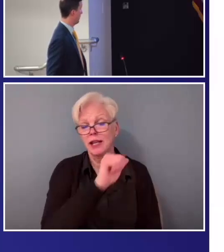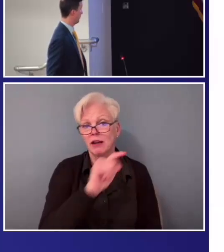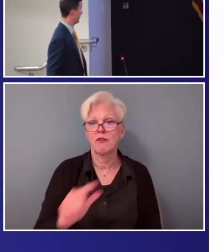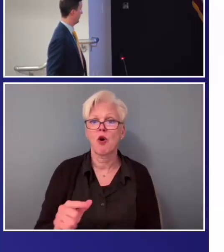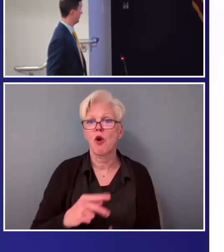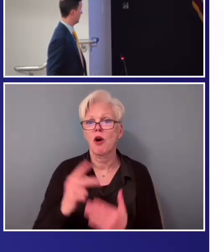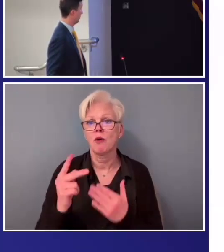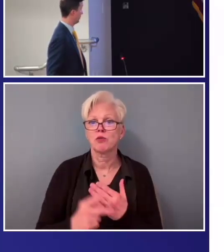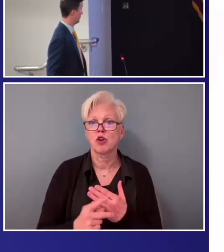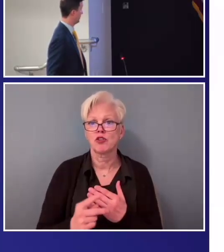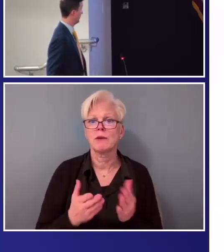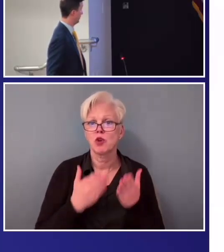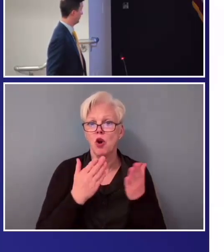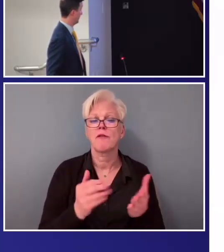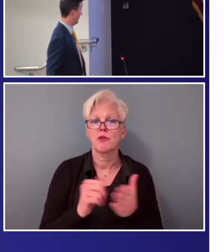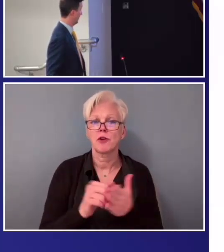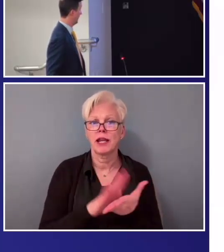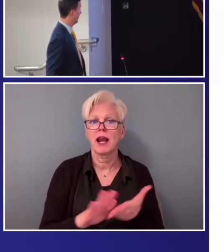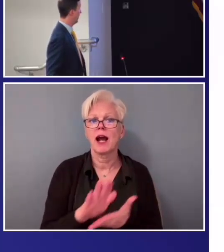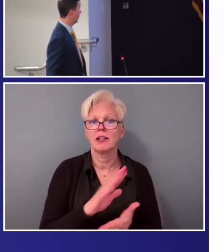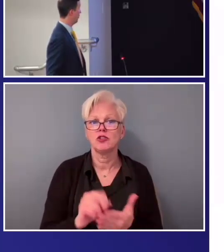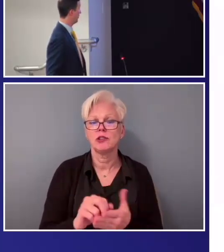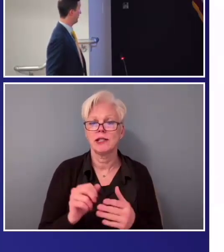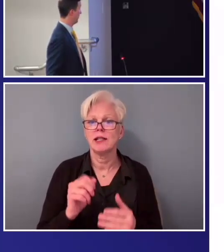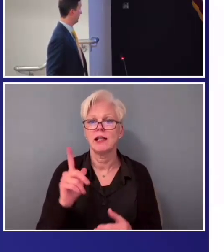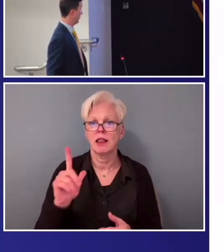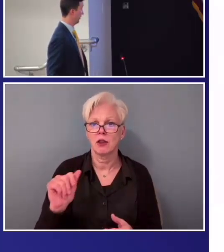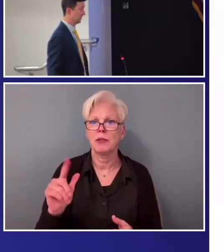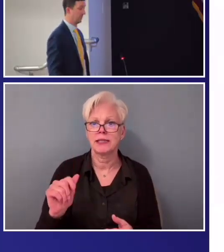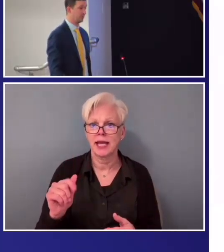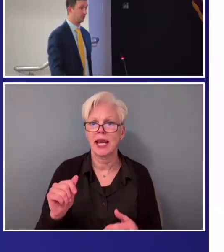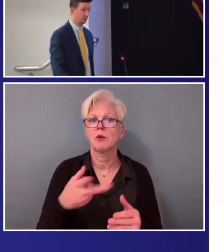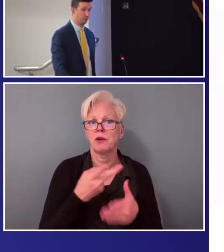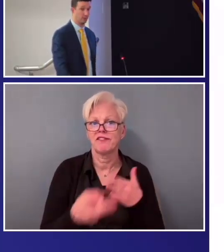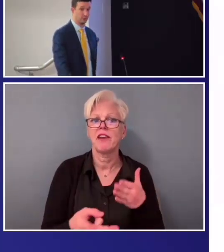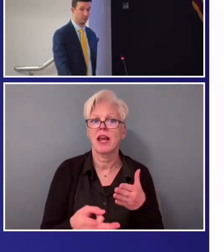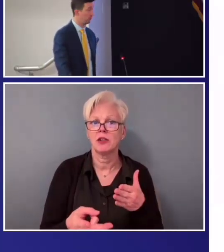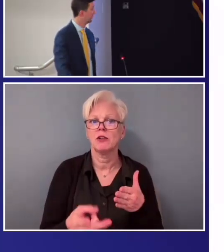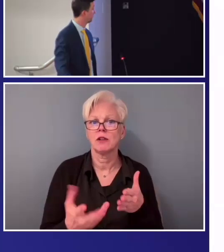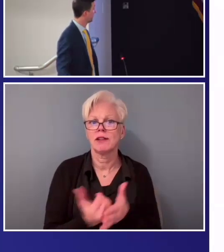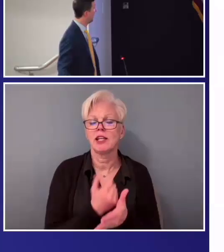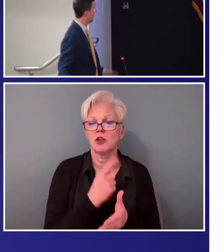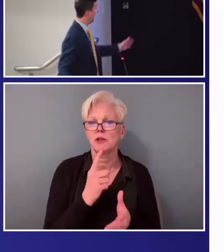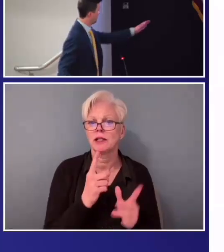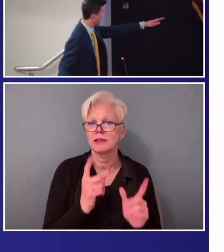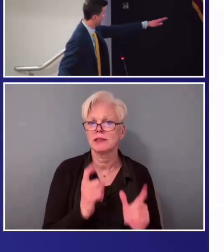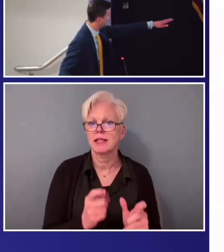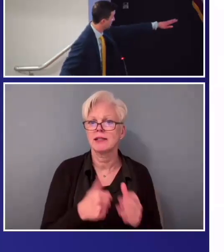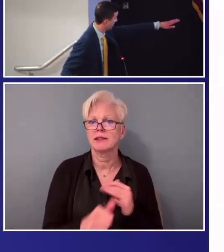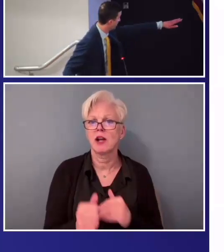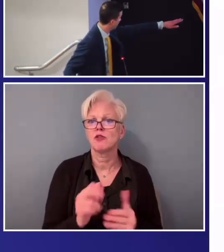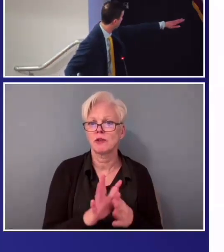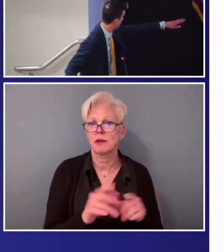offered at colleges in Louisiana would fail the earnings test under the proposed rule. At the other end, you see in D.C.,